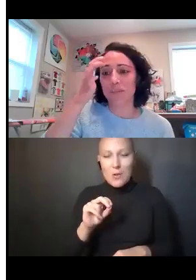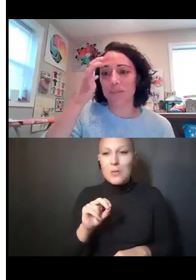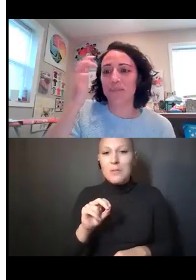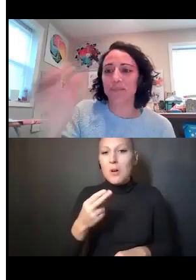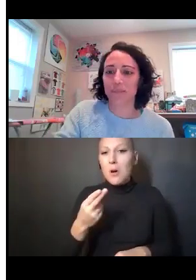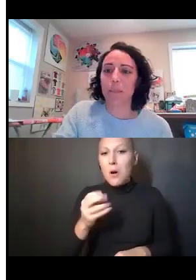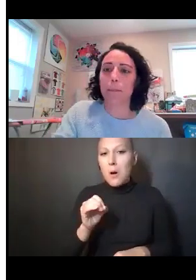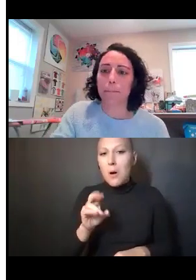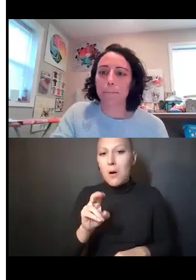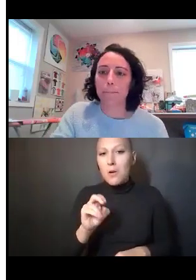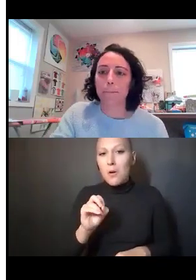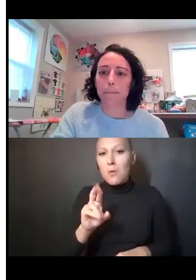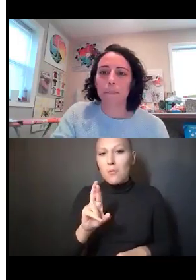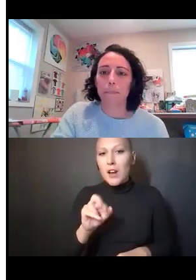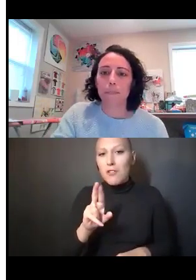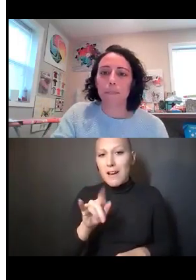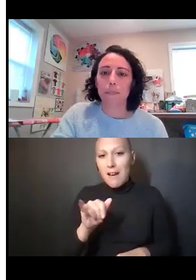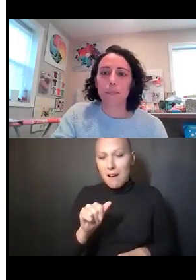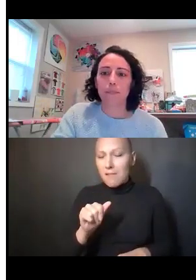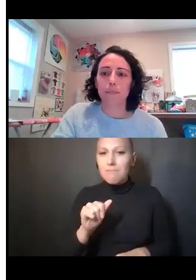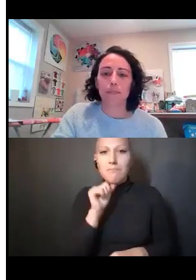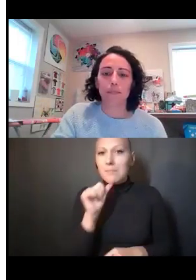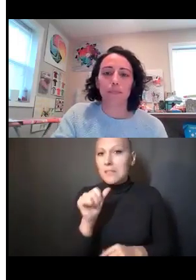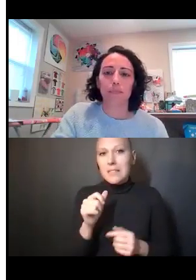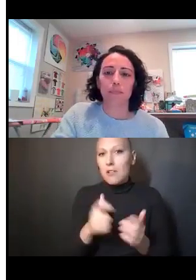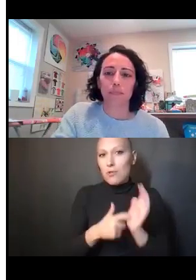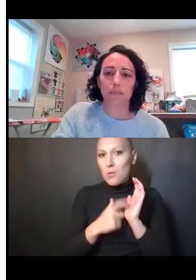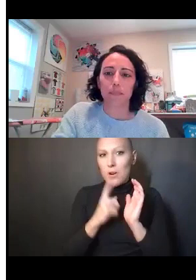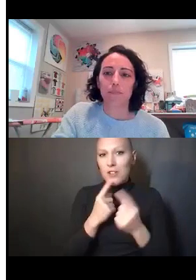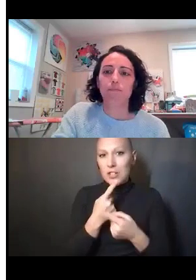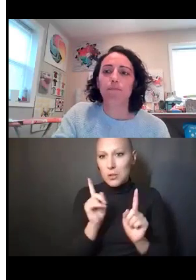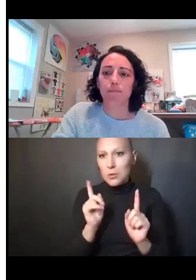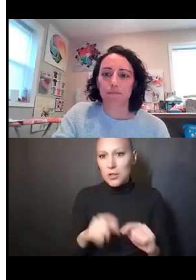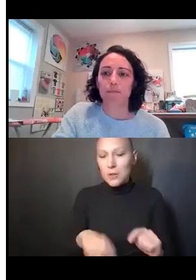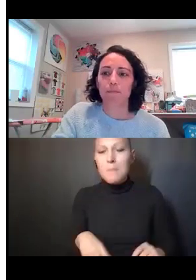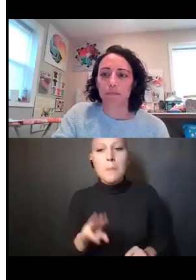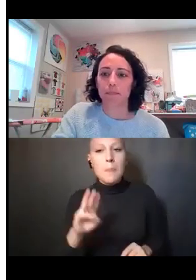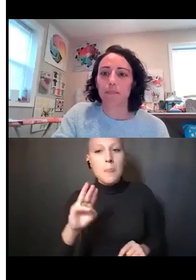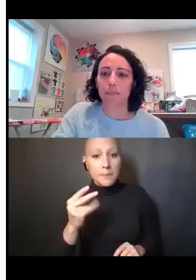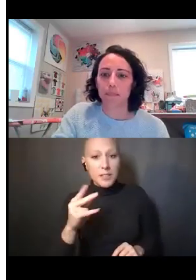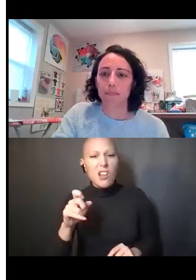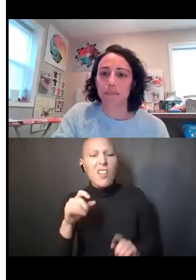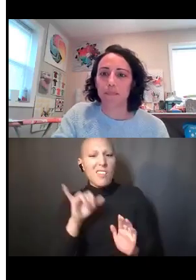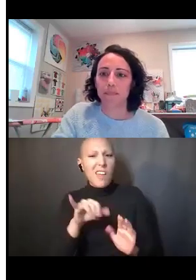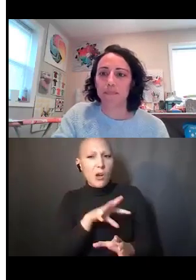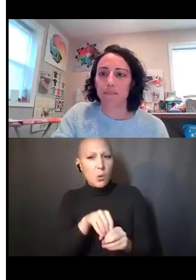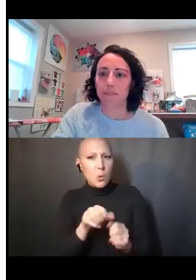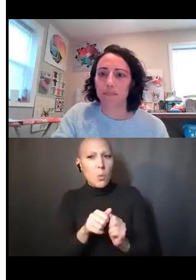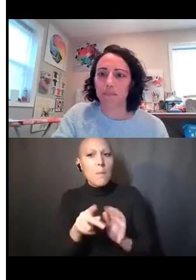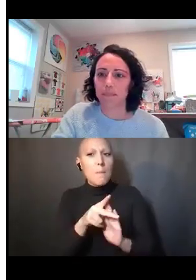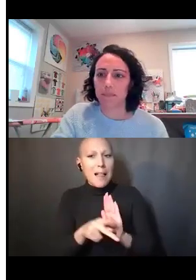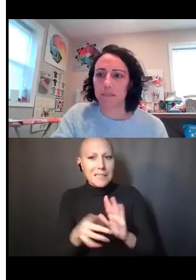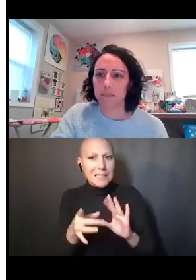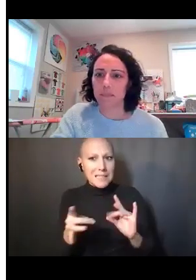Michelle Bulls: And we actually put that in. That's in the policy statement as well. Kristin Ta: Mmmhmm.